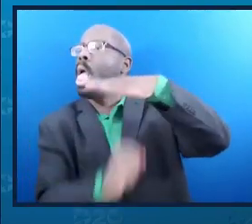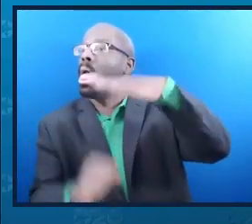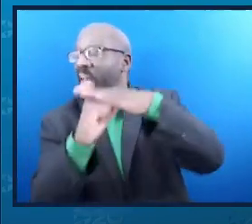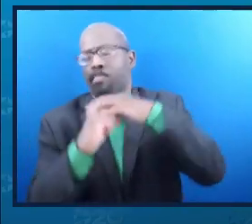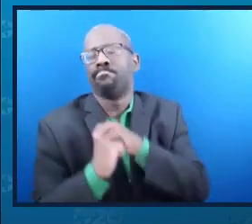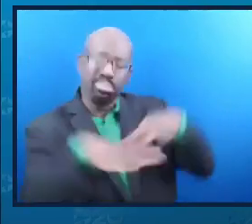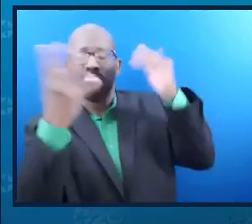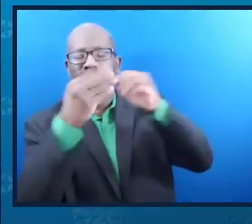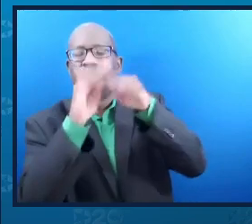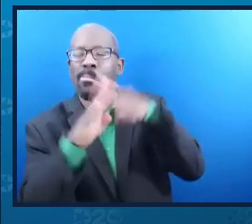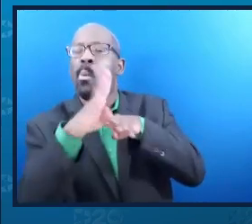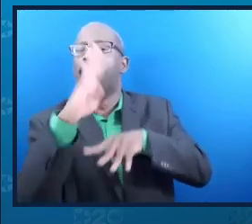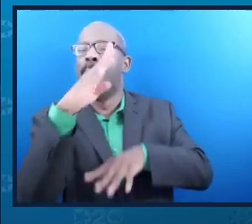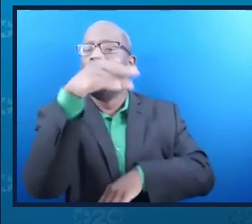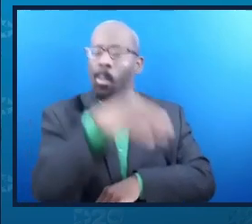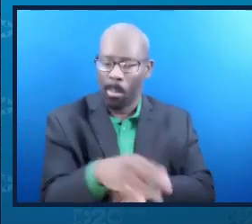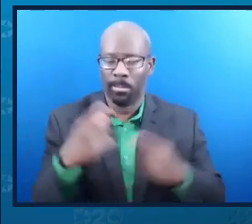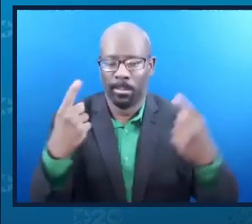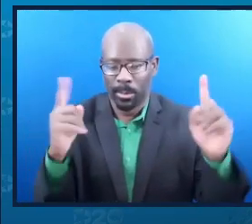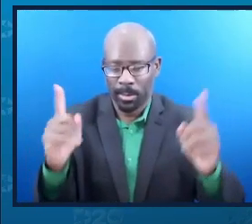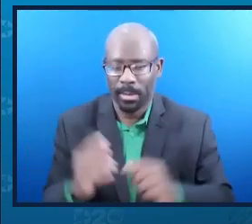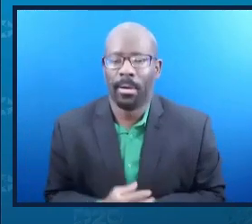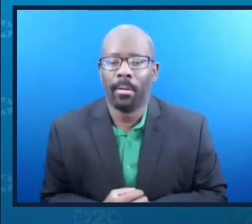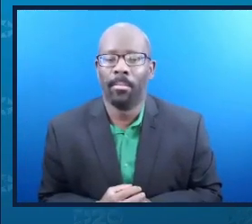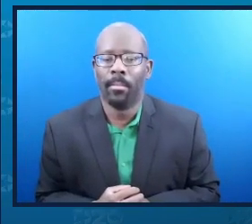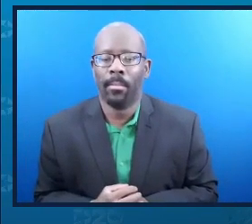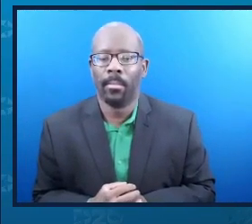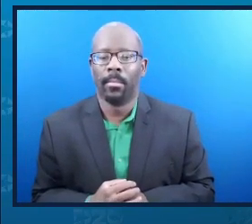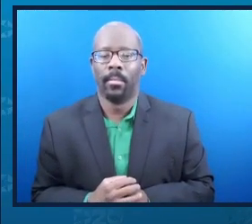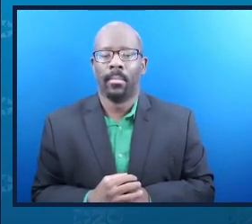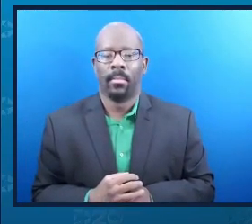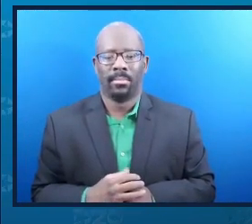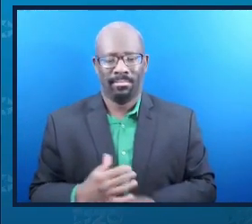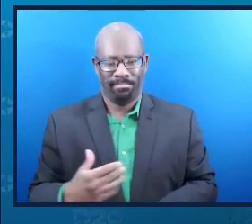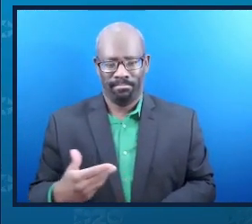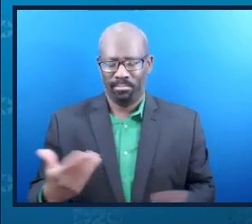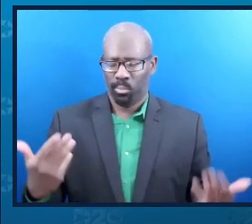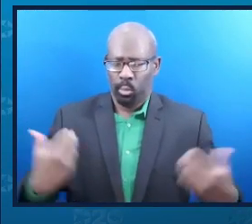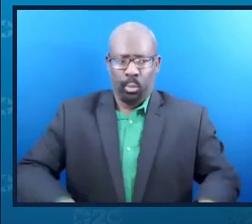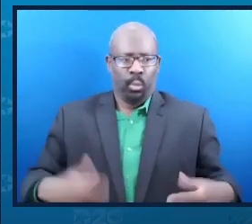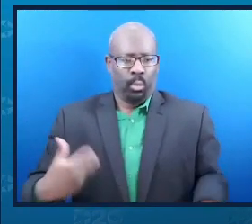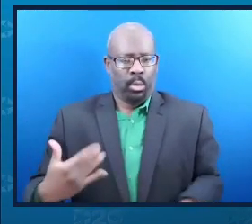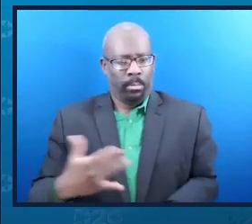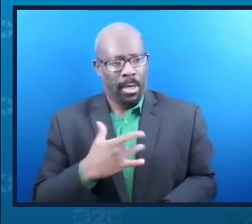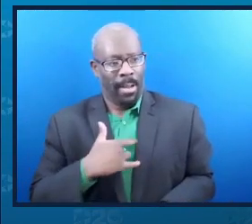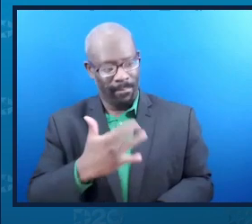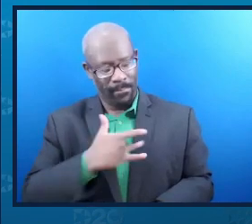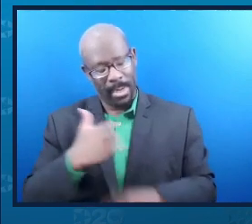IN HER SO MANY SAW THEMSELVES.